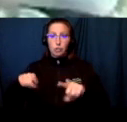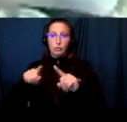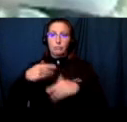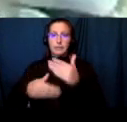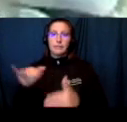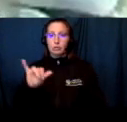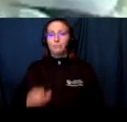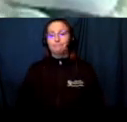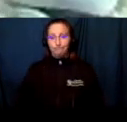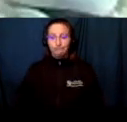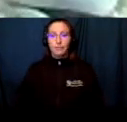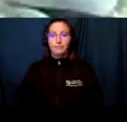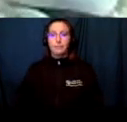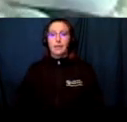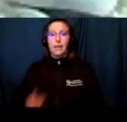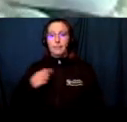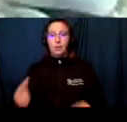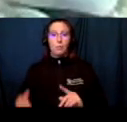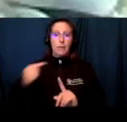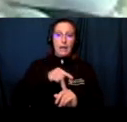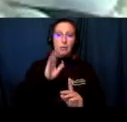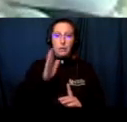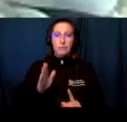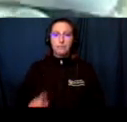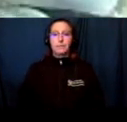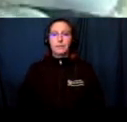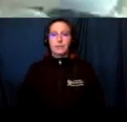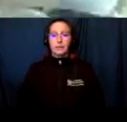So I'm actually going to go back to that. So let me talk a little bit about what